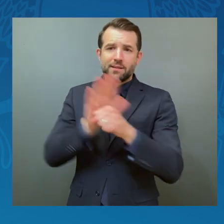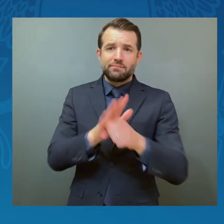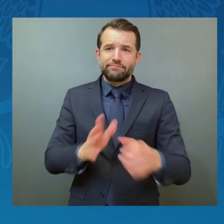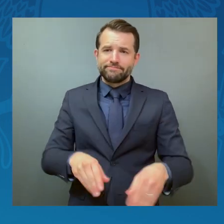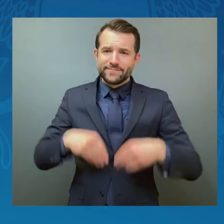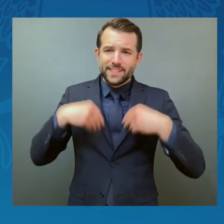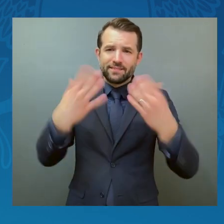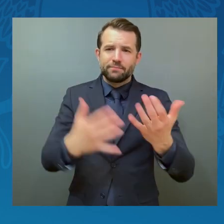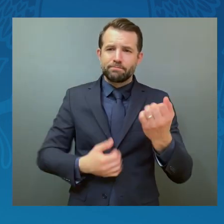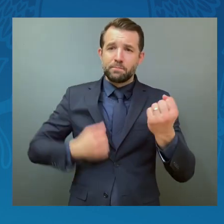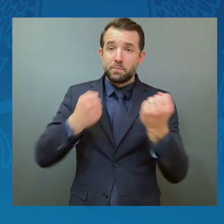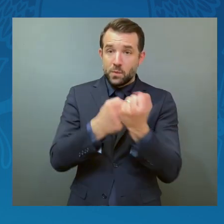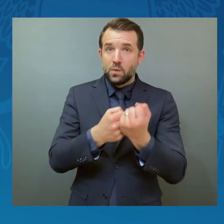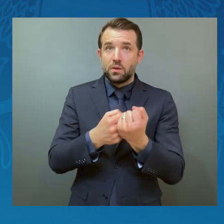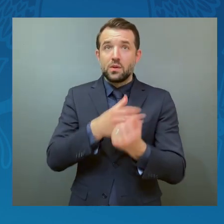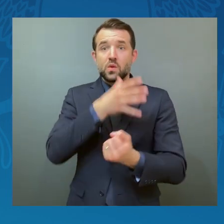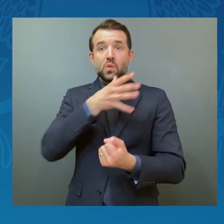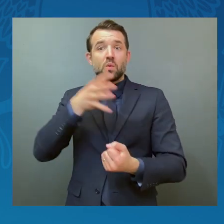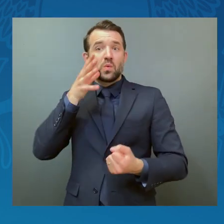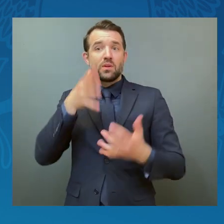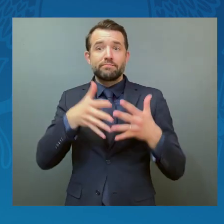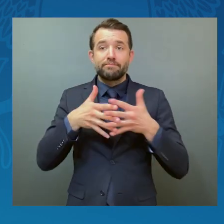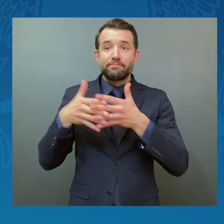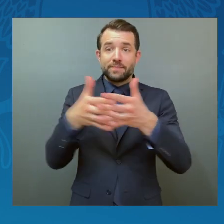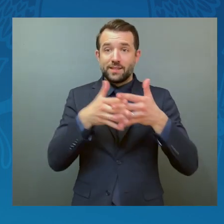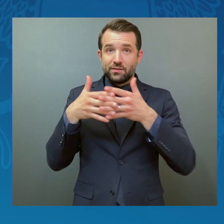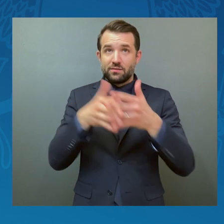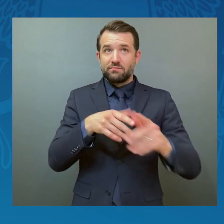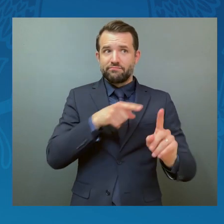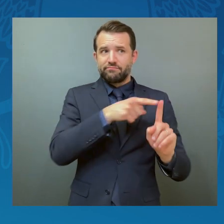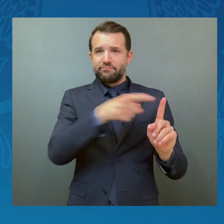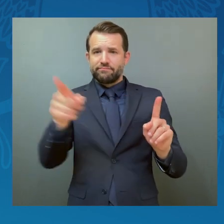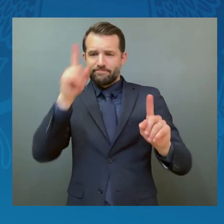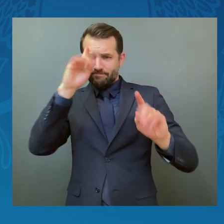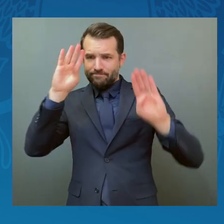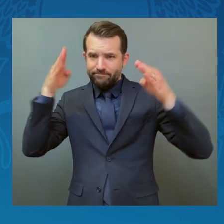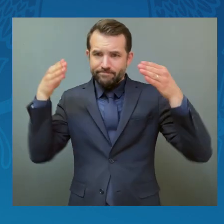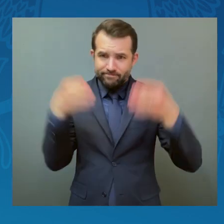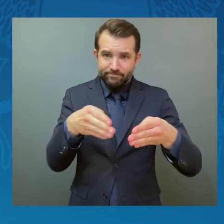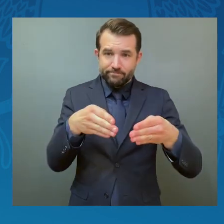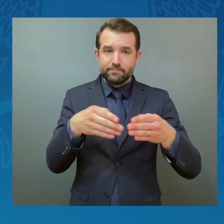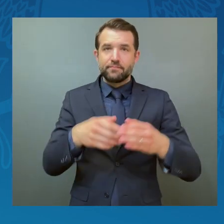and we're taking bold action to promote rural prosperity and economic development